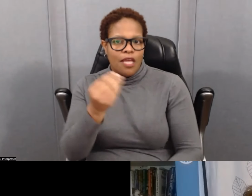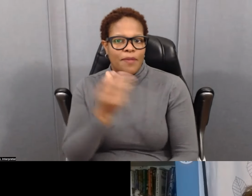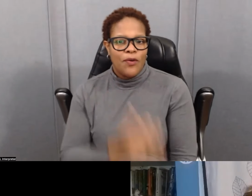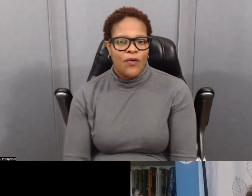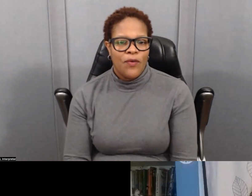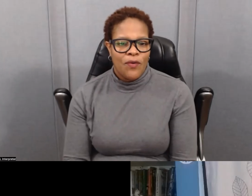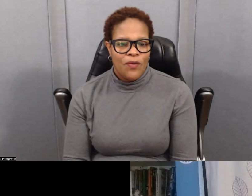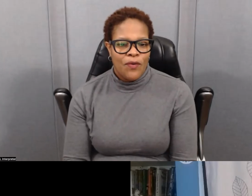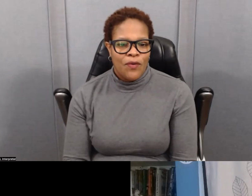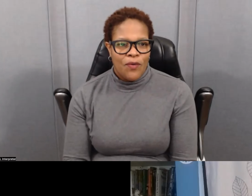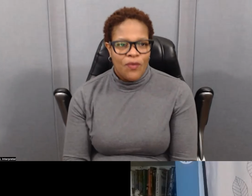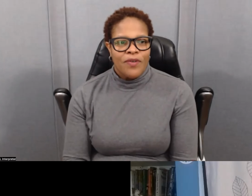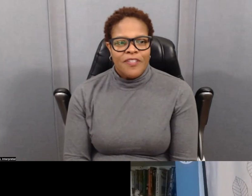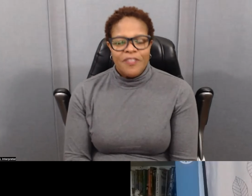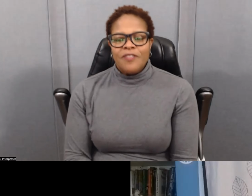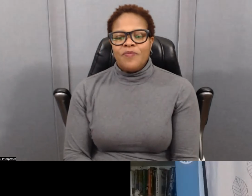Okay, and we have another question from Amit.